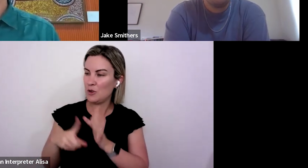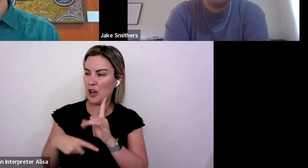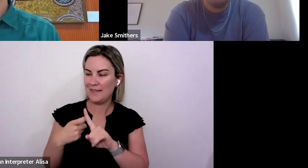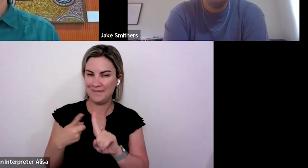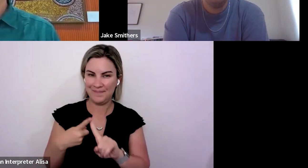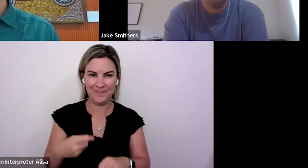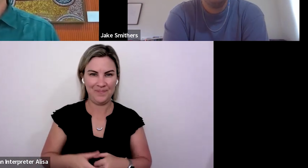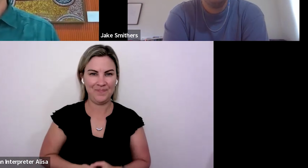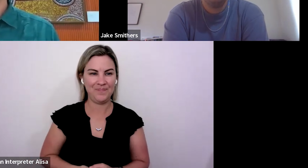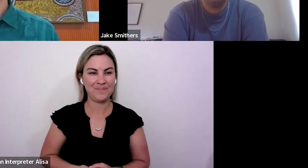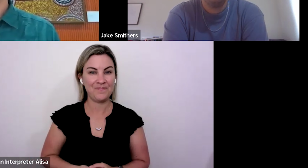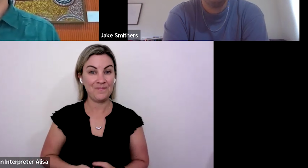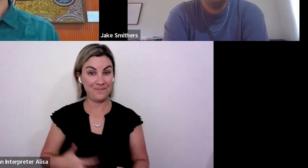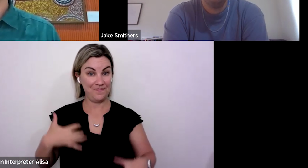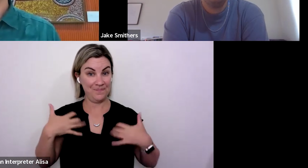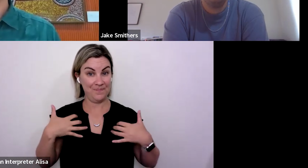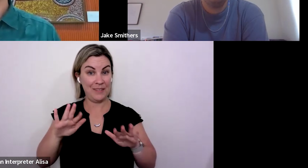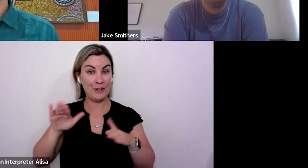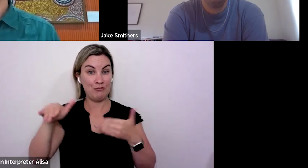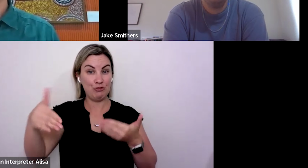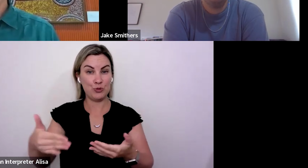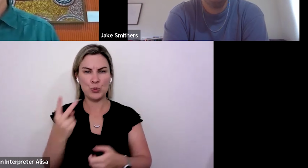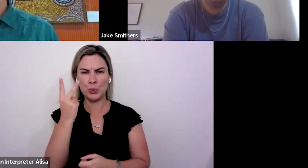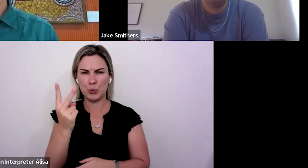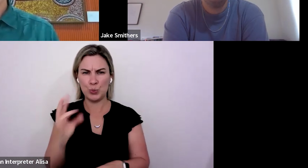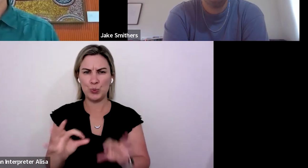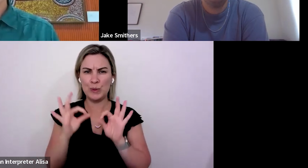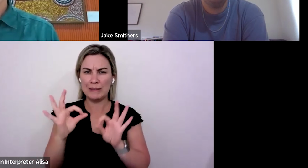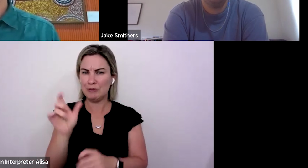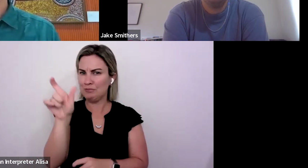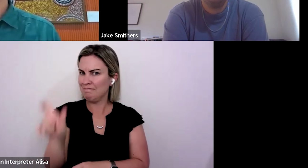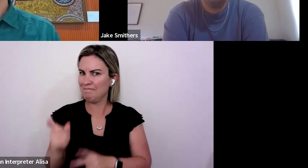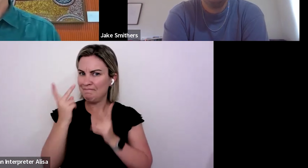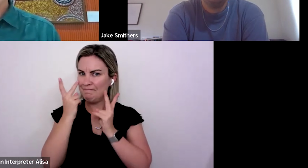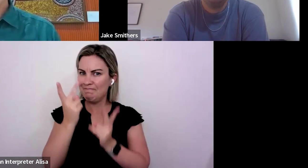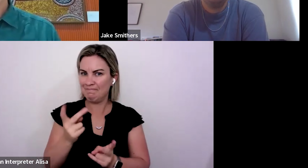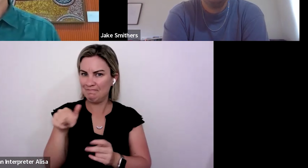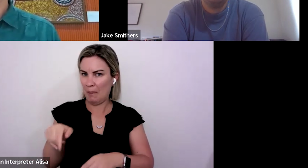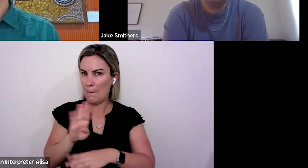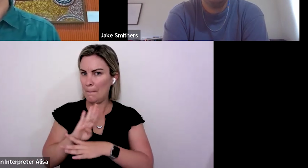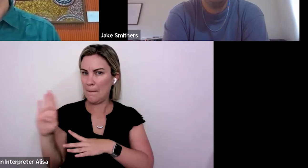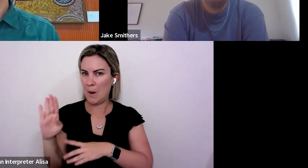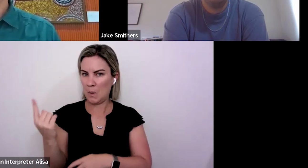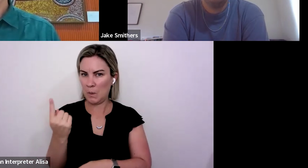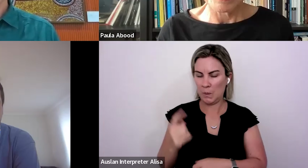I'm also excited to introduce our two special guests on the panel. Firstly, Dr Paula Abood.